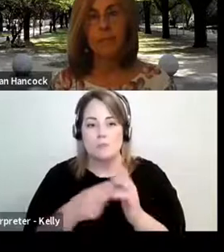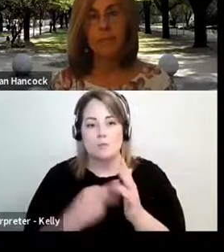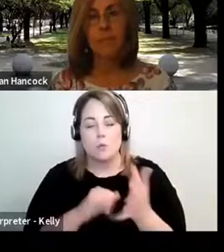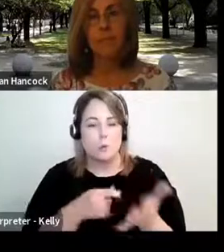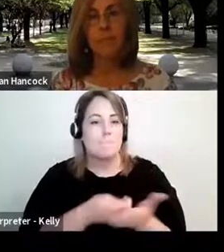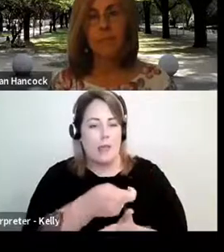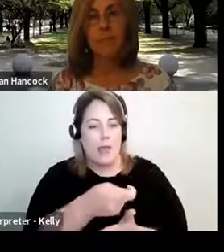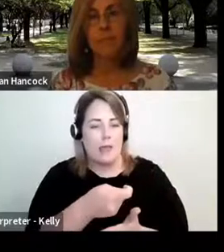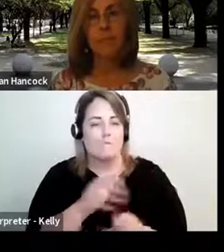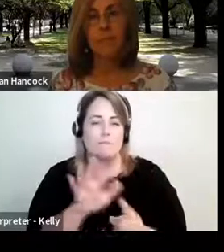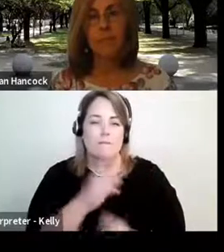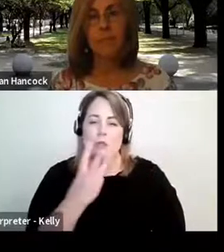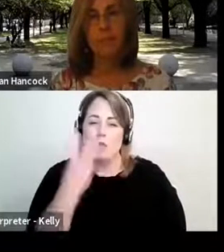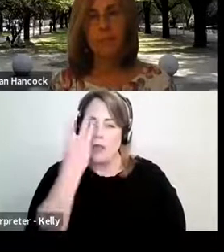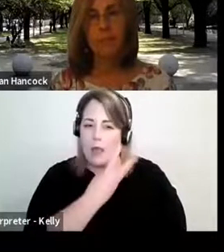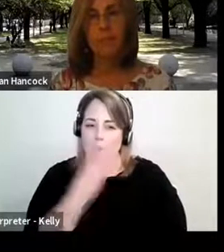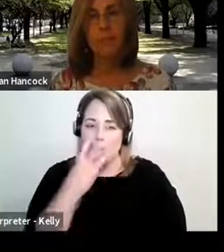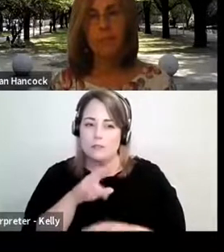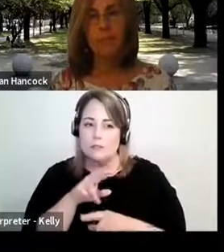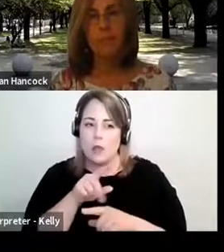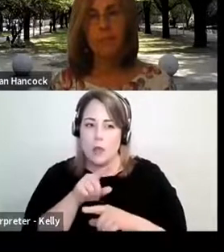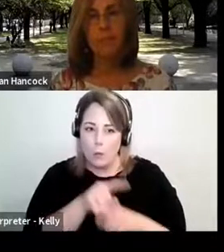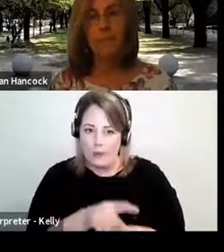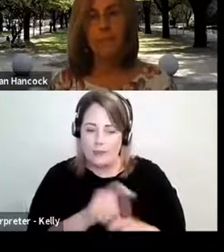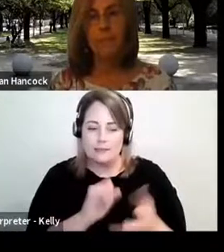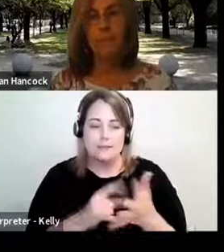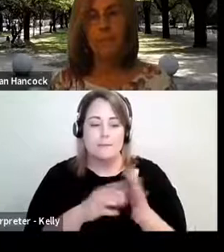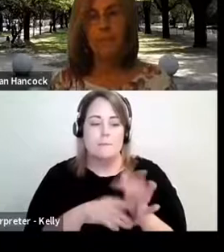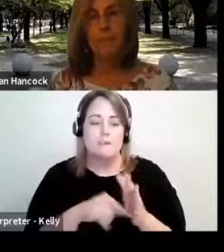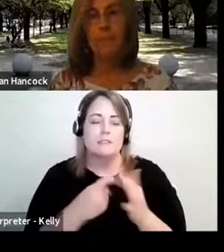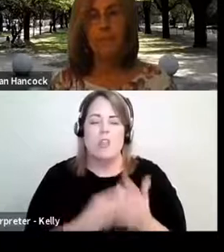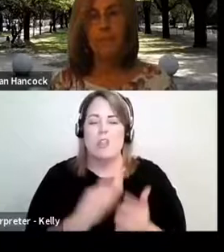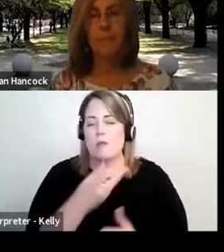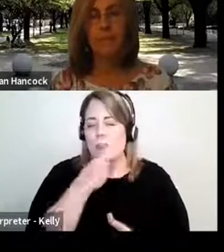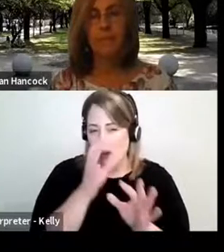hours per week during semester, semester three is a bit quieter for us so we have fewer students.